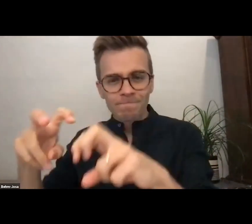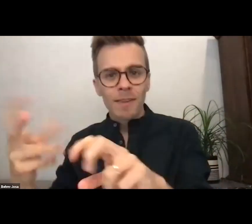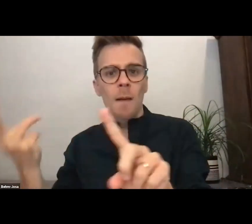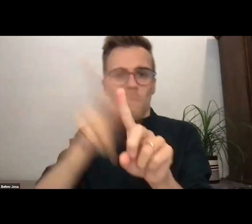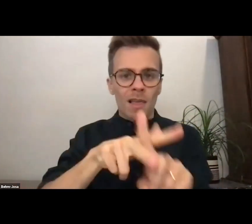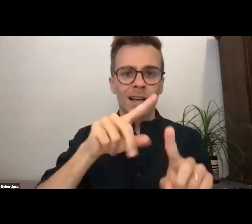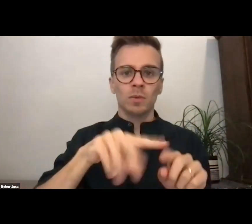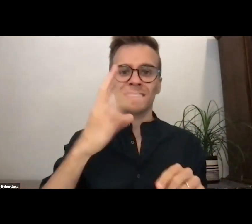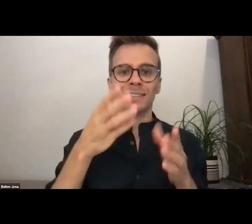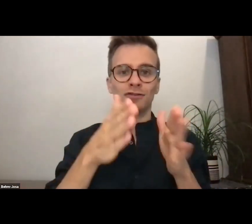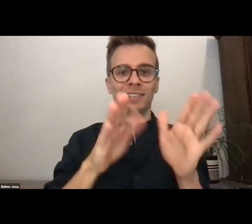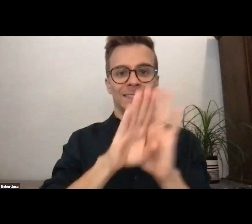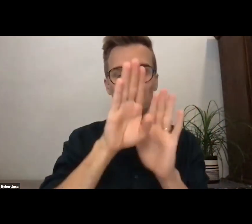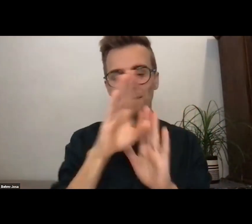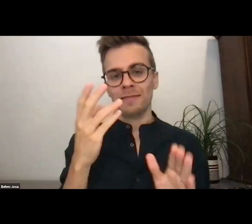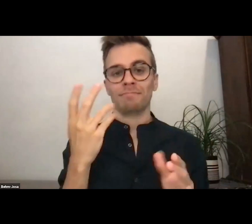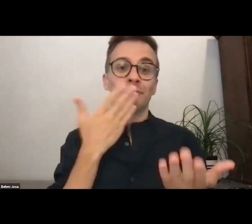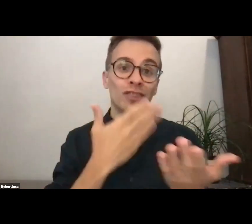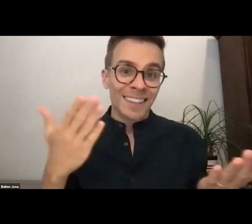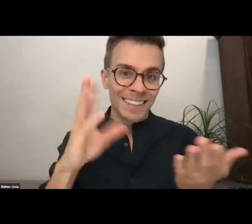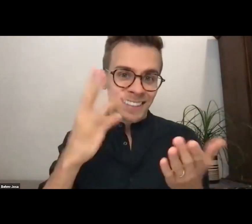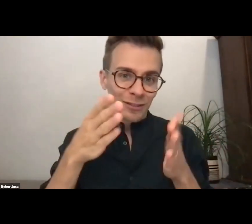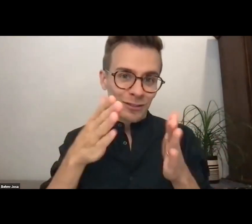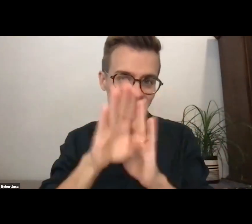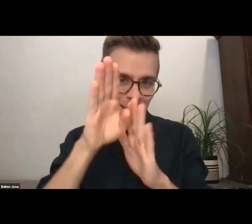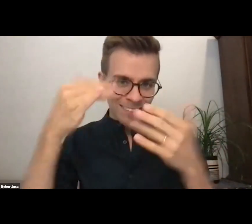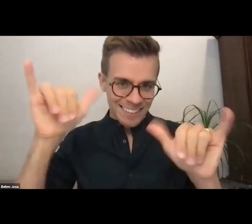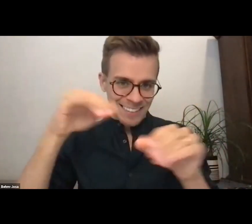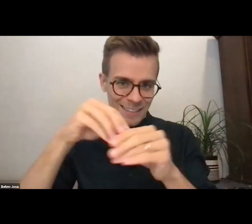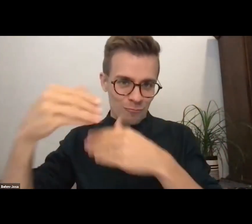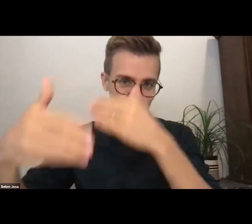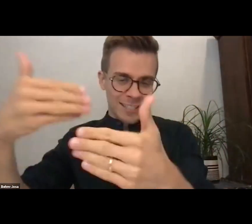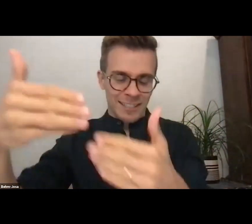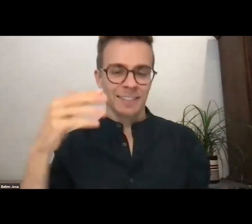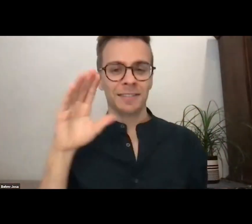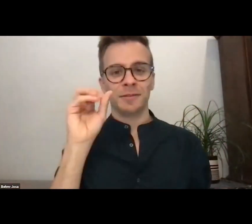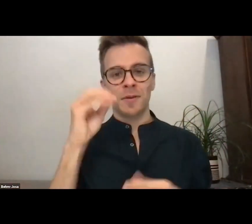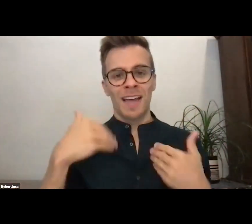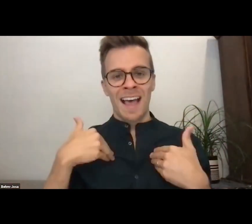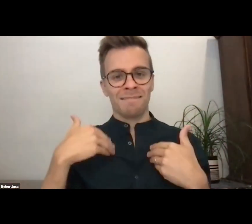Cultural Plan, we need to look at how that is going to apply to the Sixth Street development.